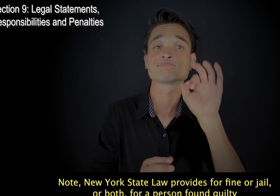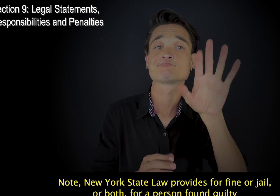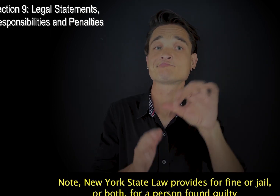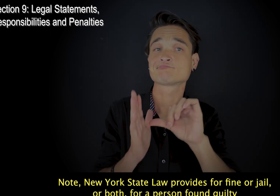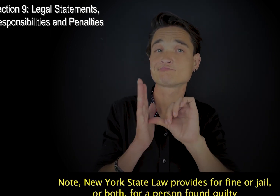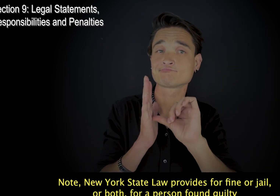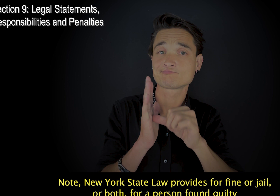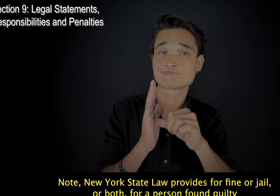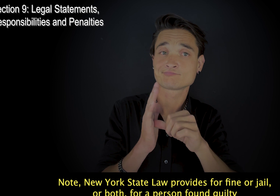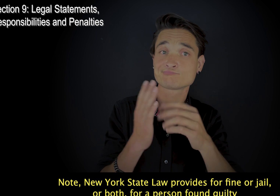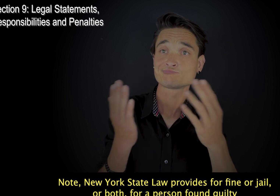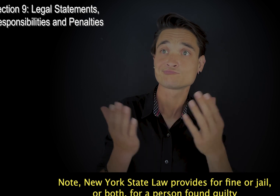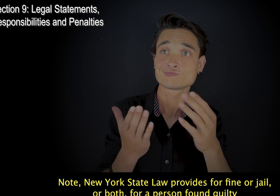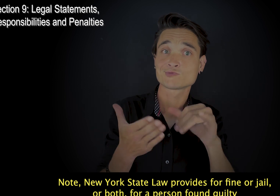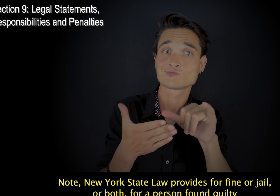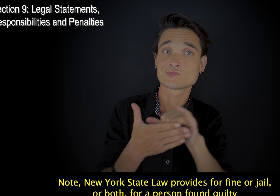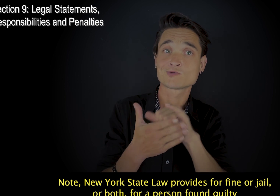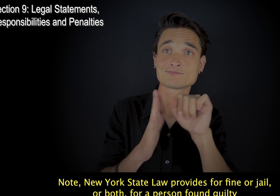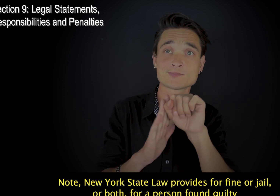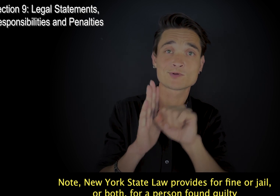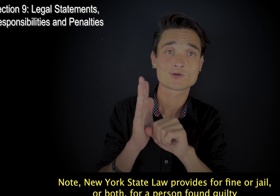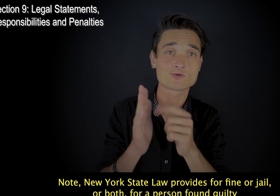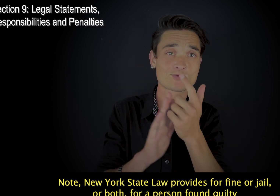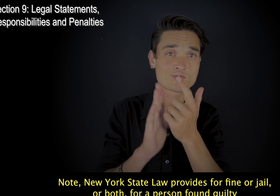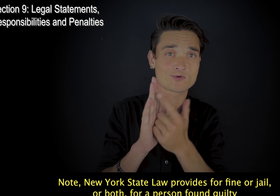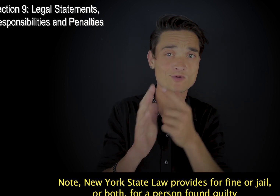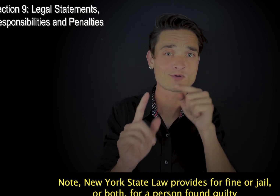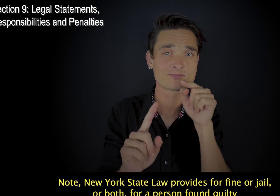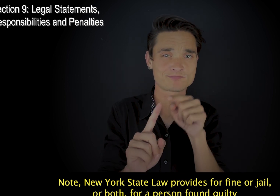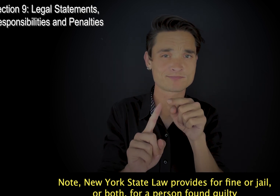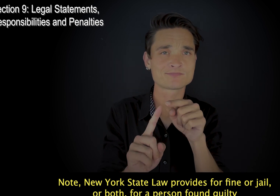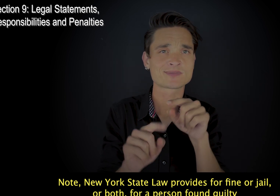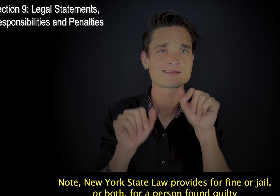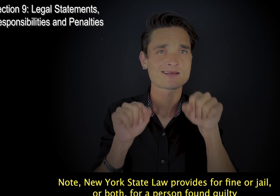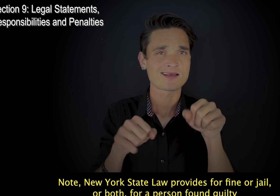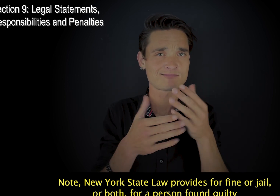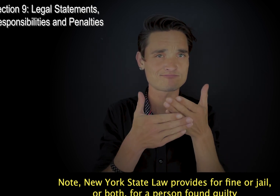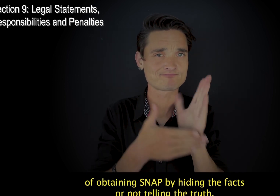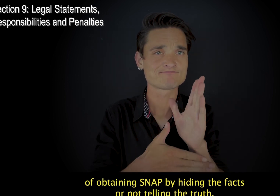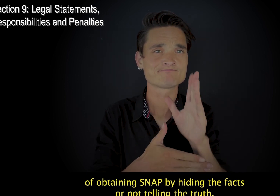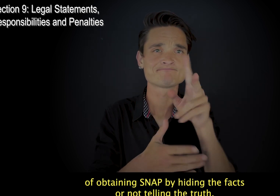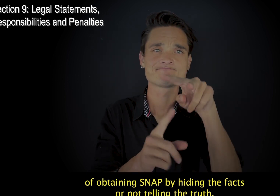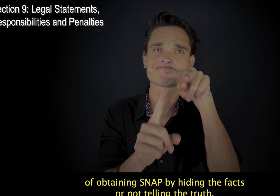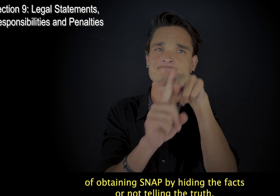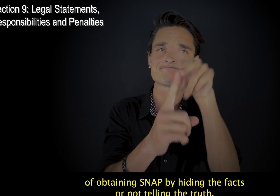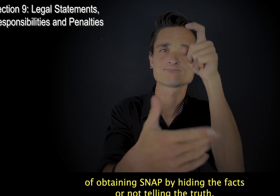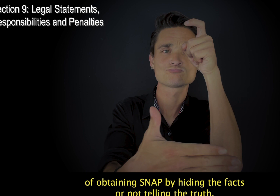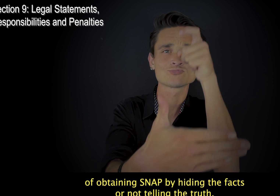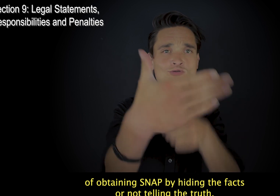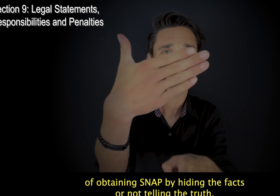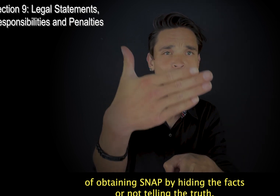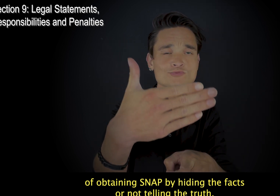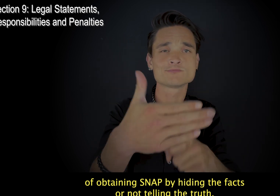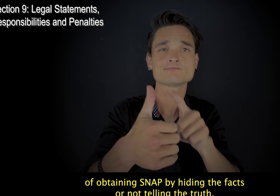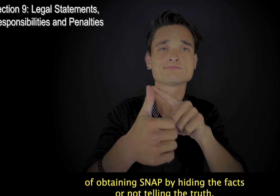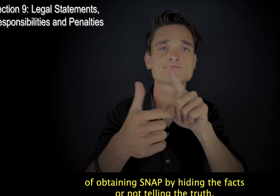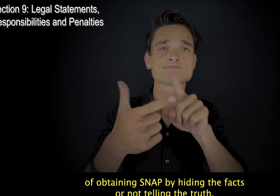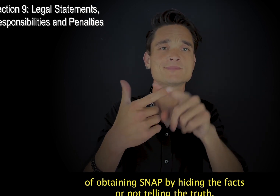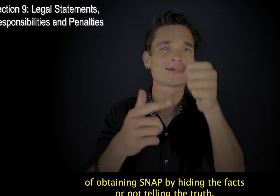Note, New York State Law provides for fine or jail, or both, for a person found guilty of obtaining SNAP by hiding the facts or not telling the truth.